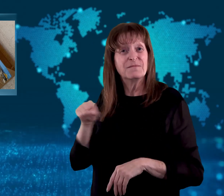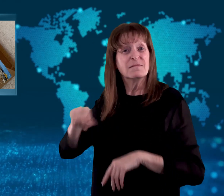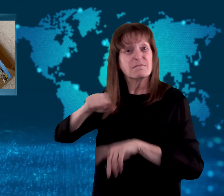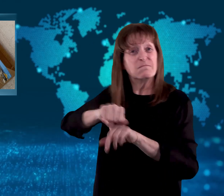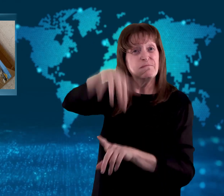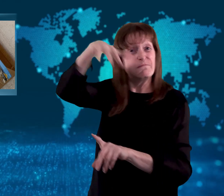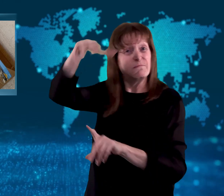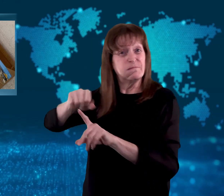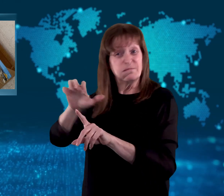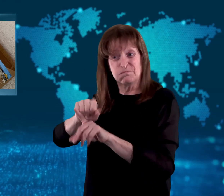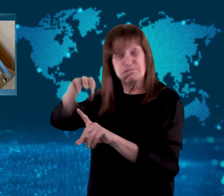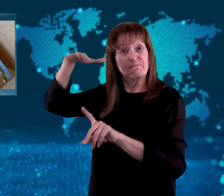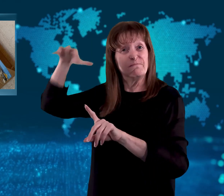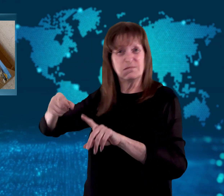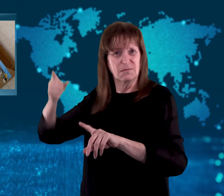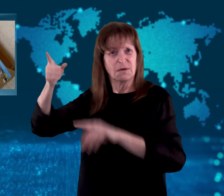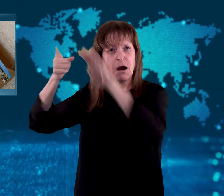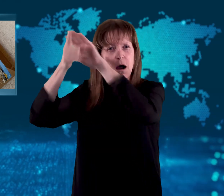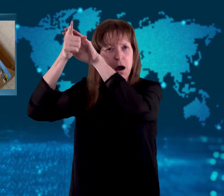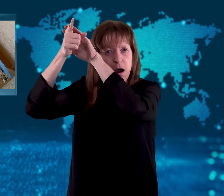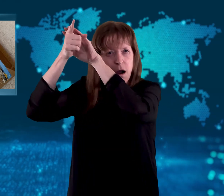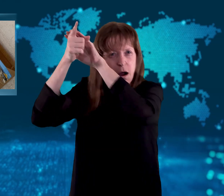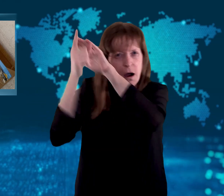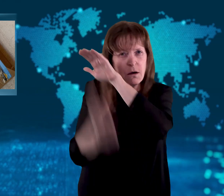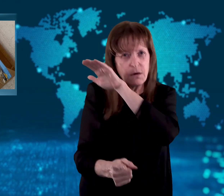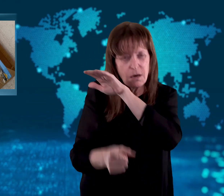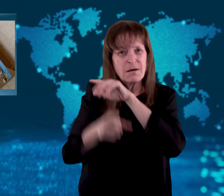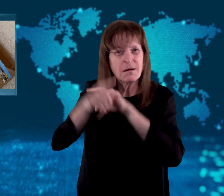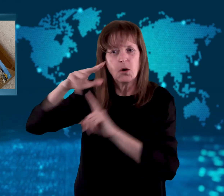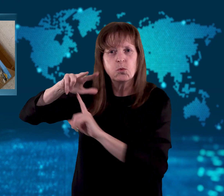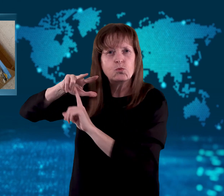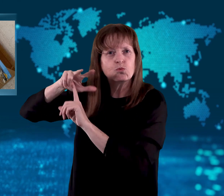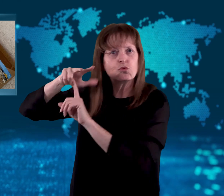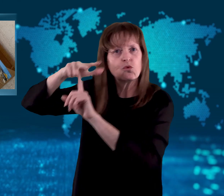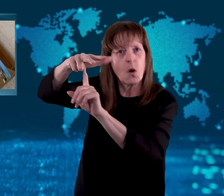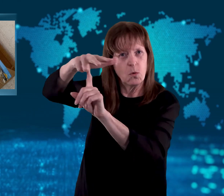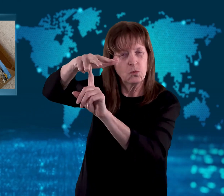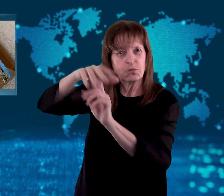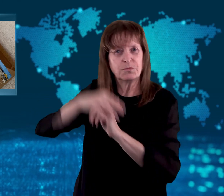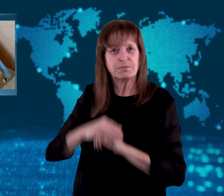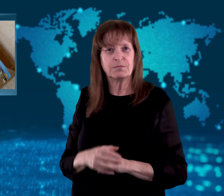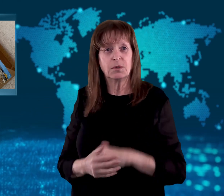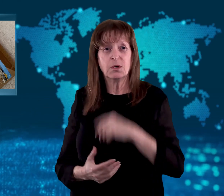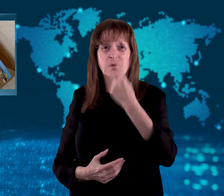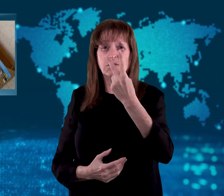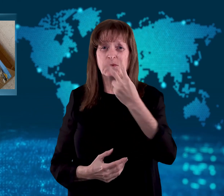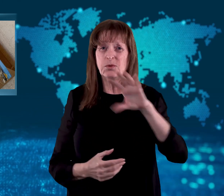Two of the country's air bases were hit.